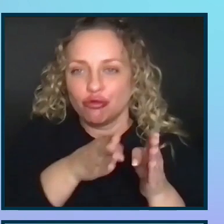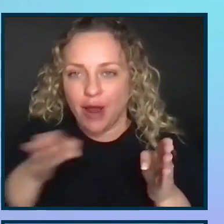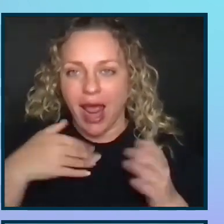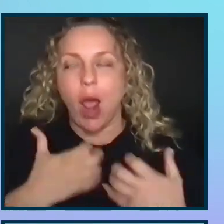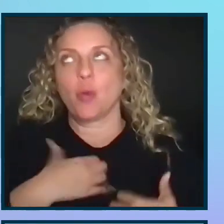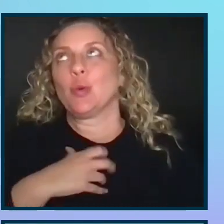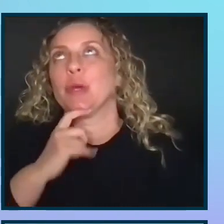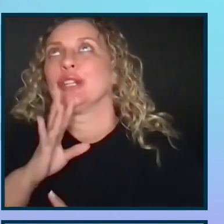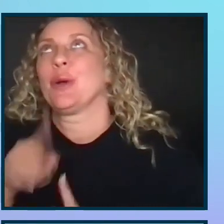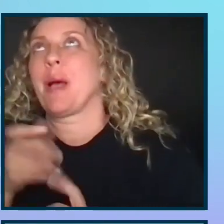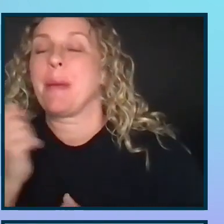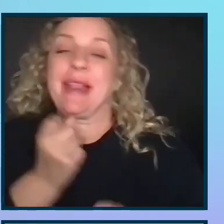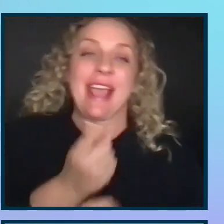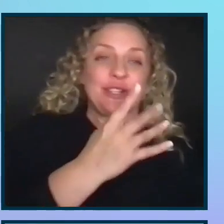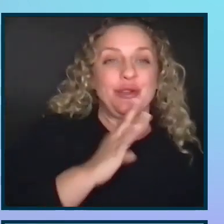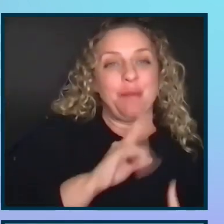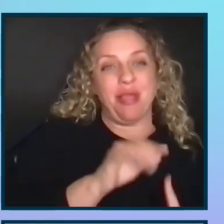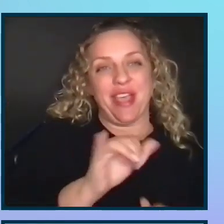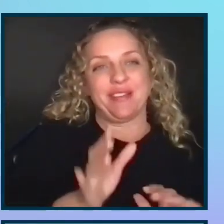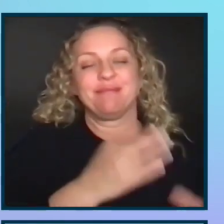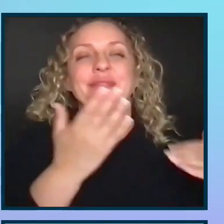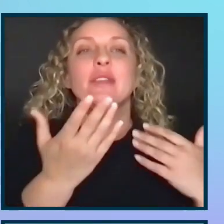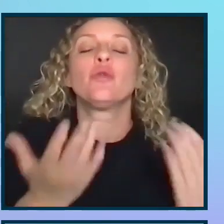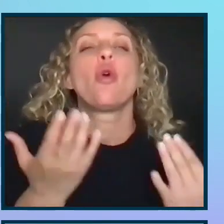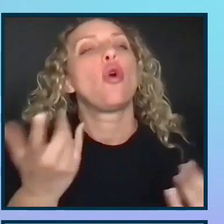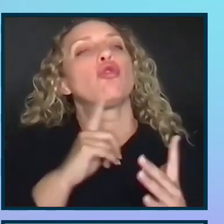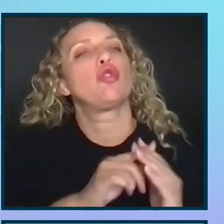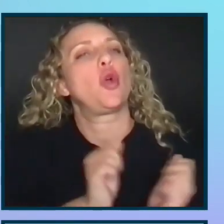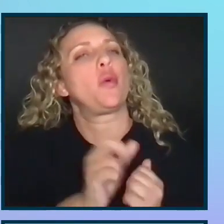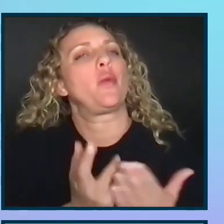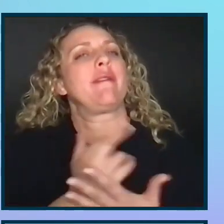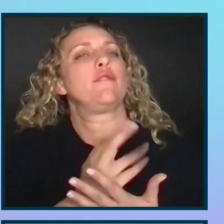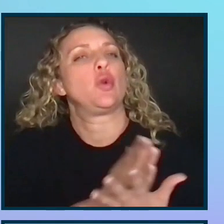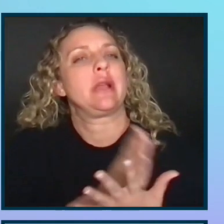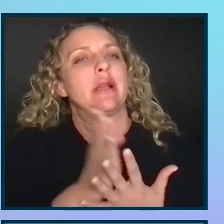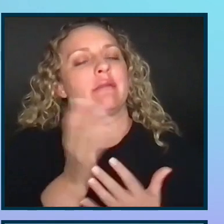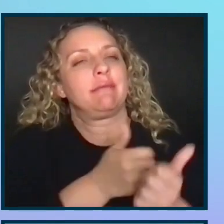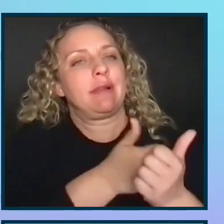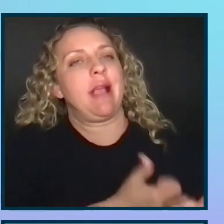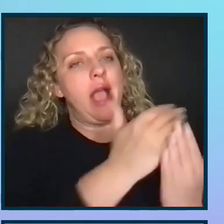but maybe that'll be next year's talk. So starting with reviewing guidelines. So lucky again, luckily enough,